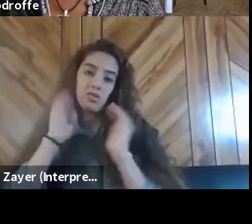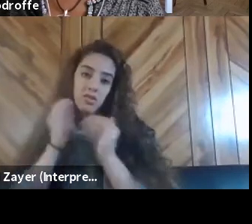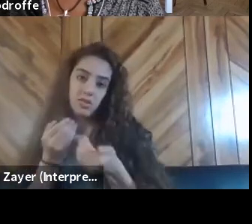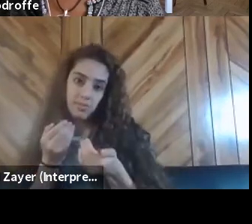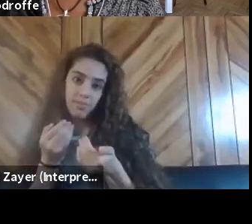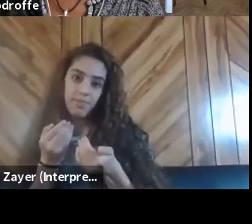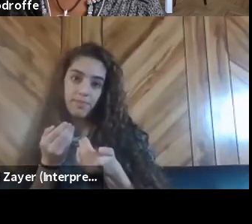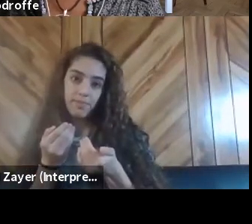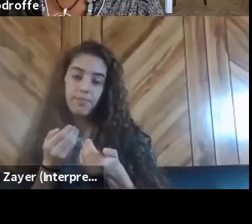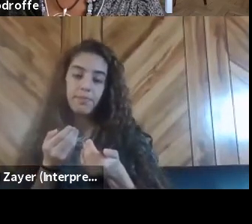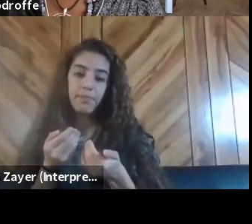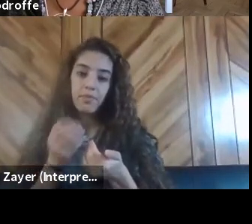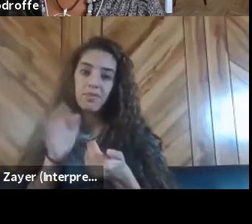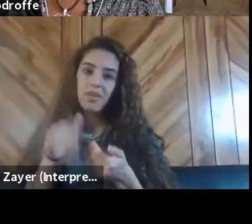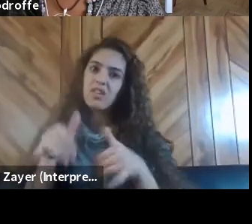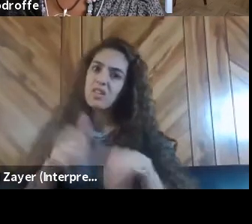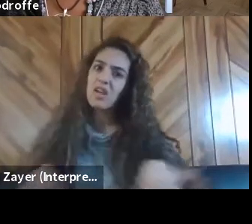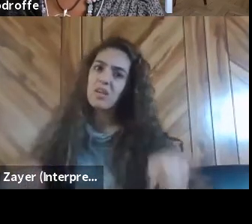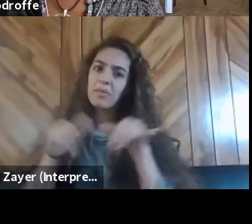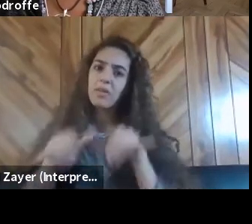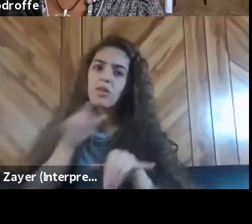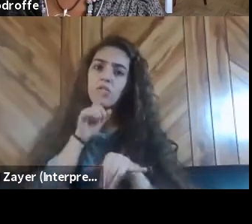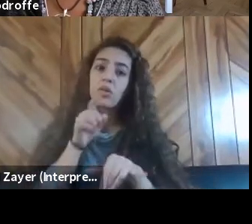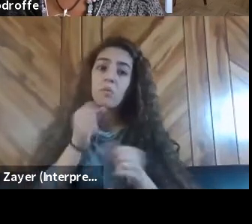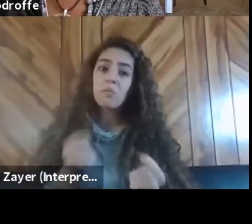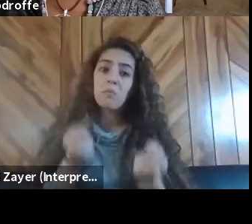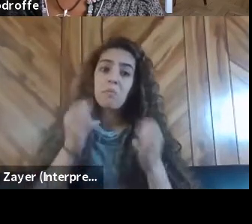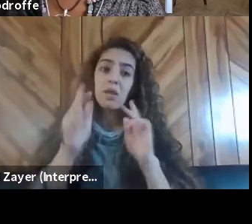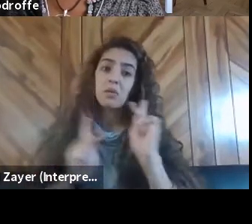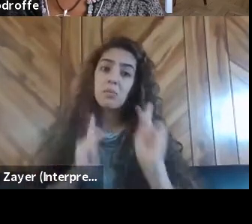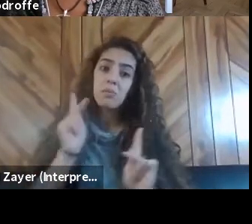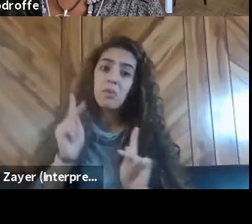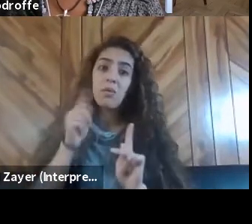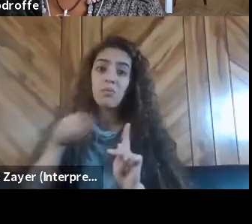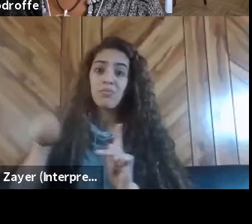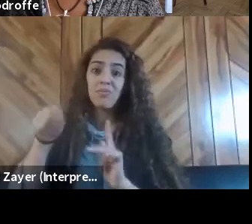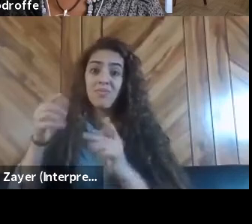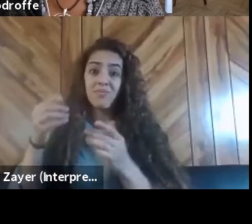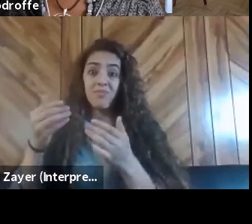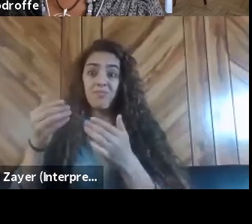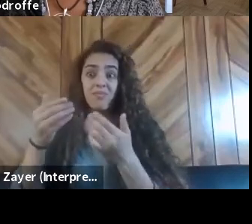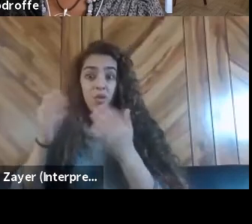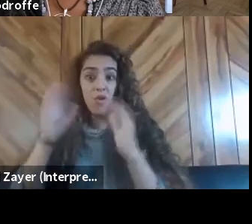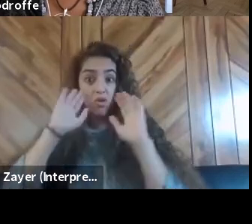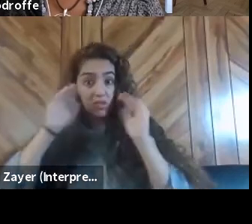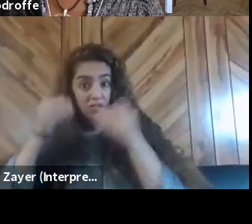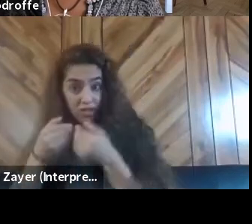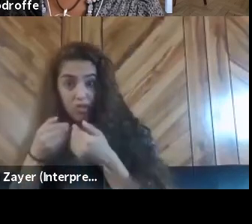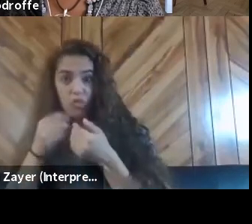who have, who are autistic, also have issues with anxiety and